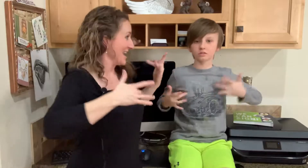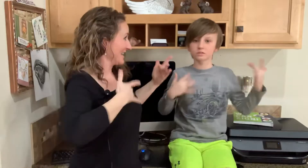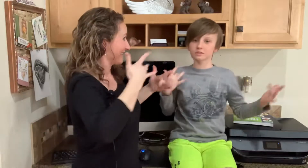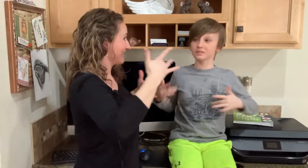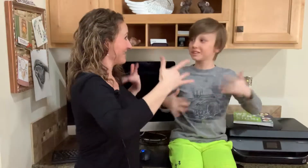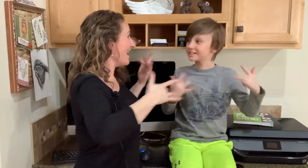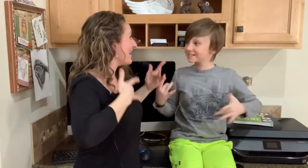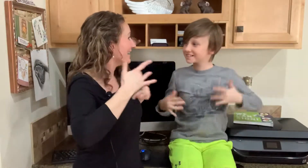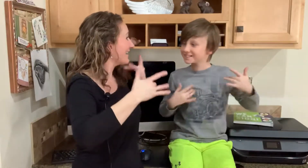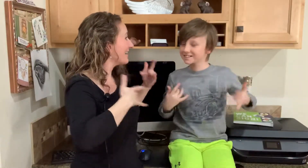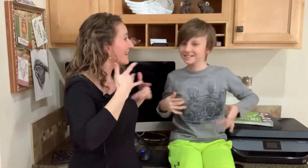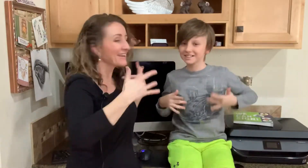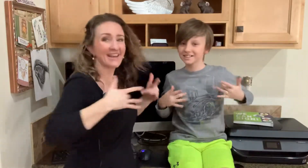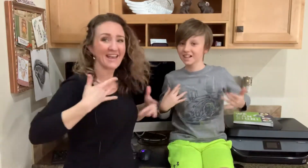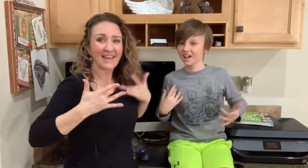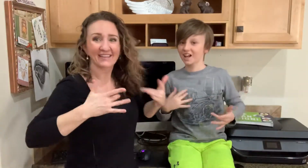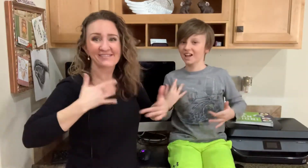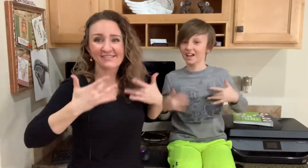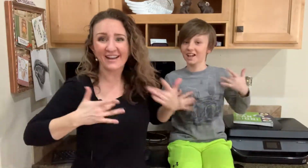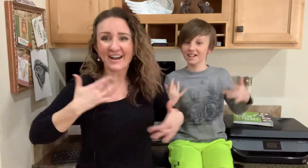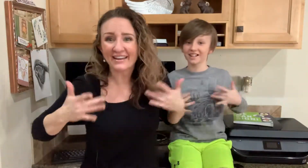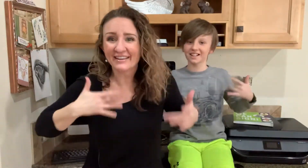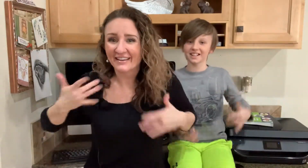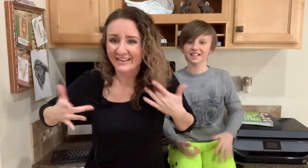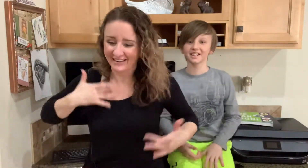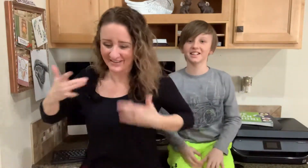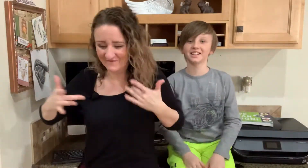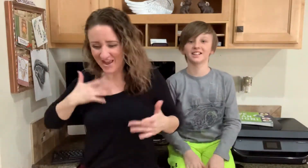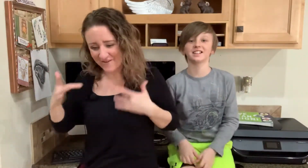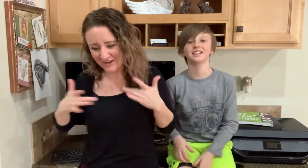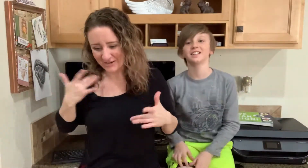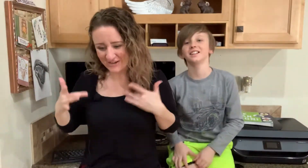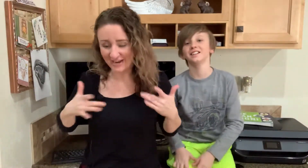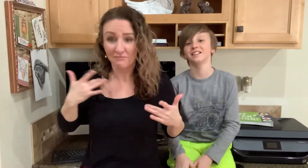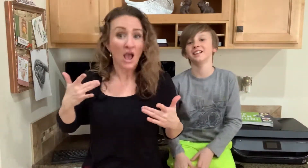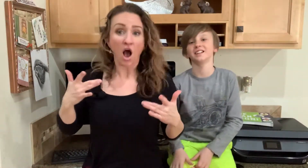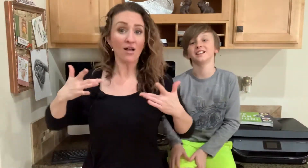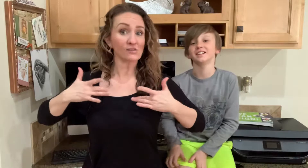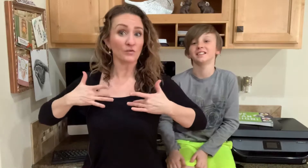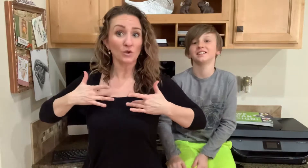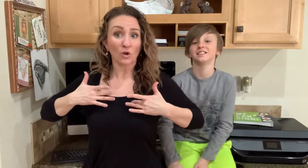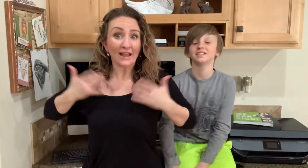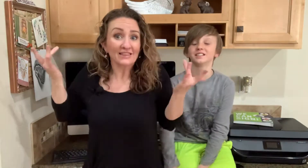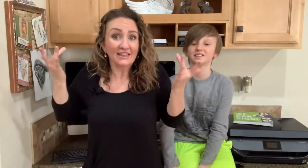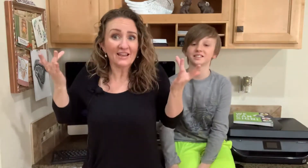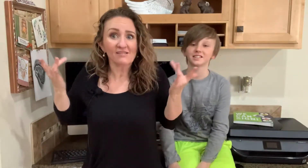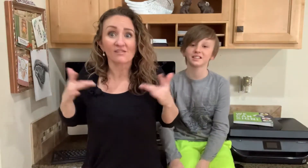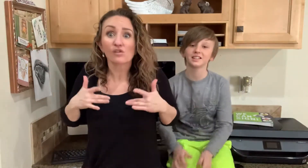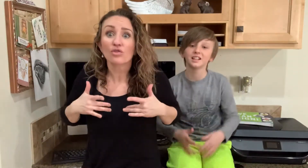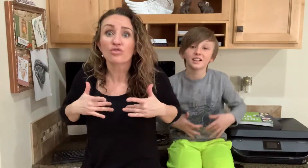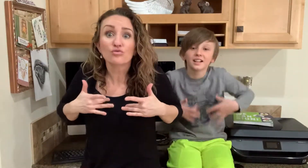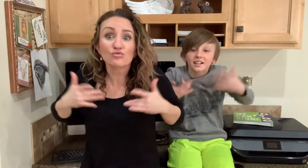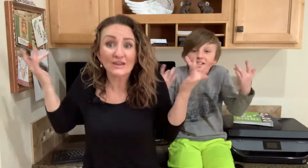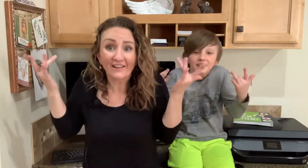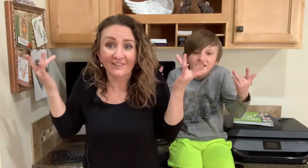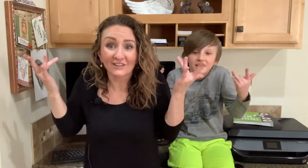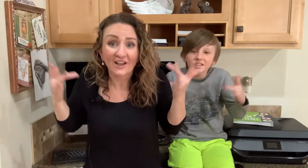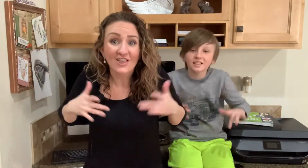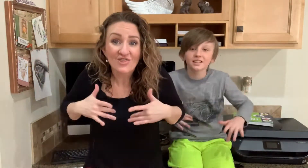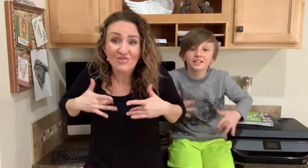Excited! Very good. Also, is you go like this, it's thrilled!